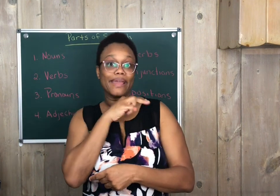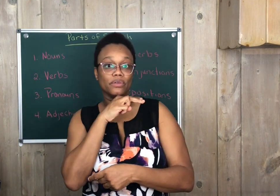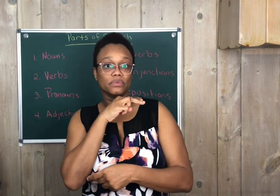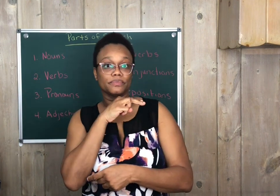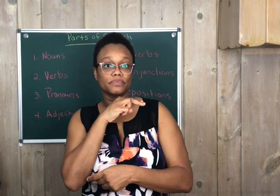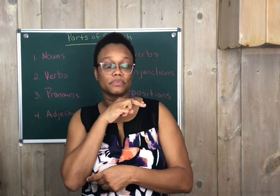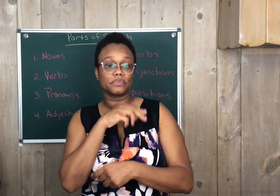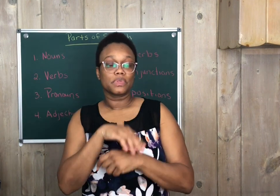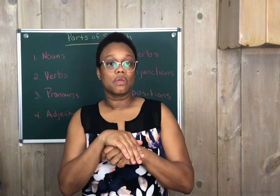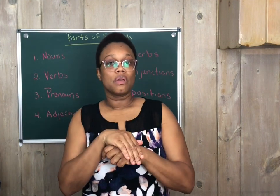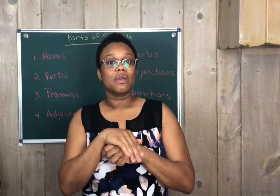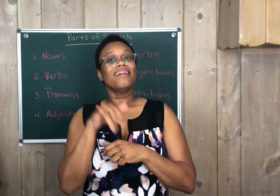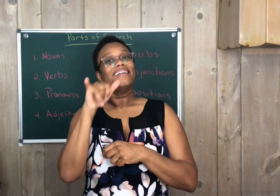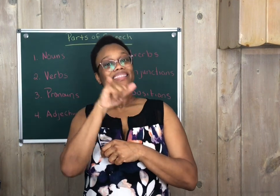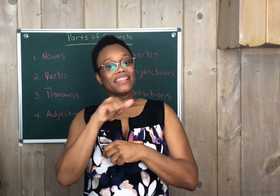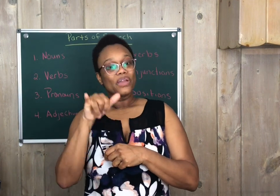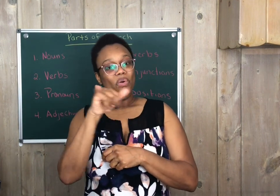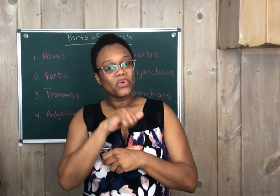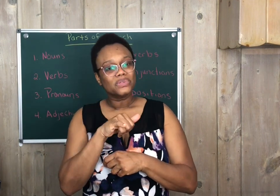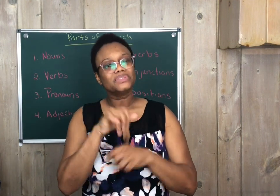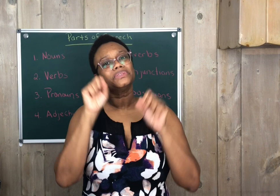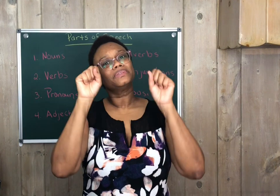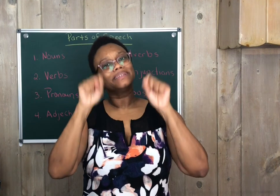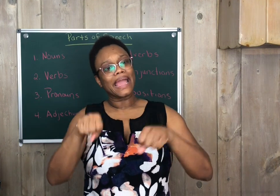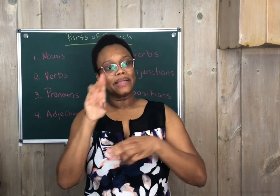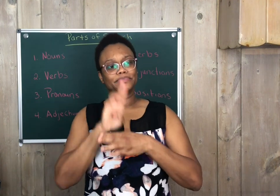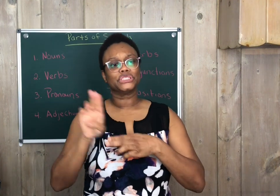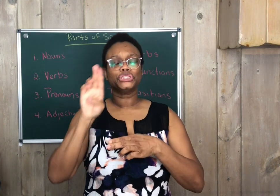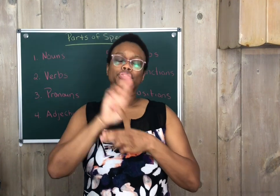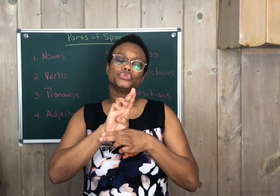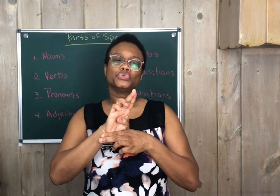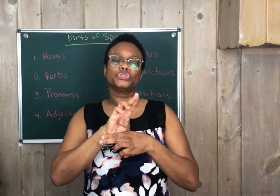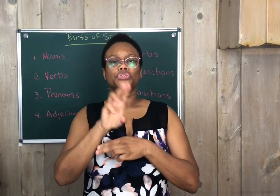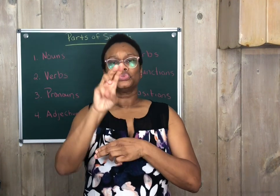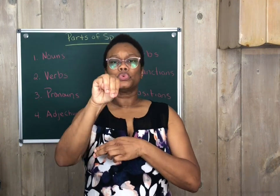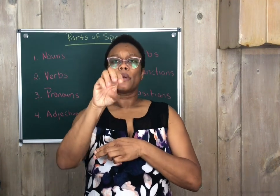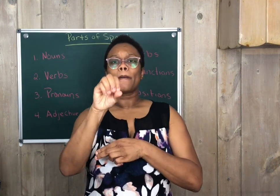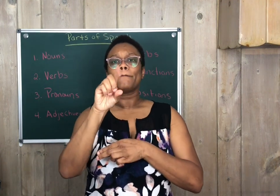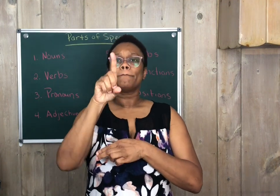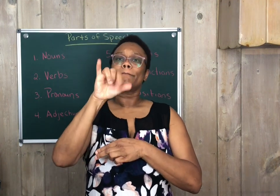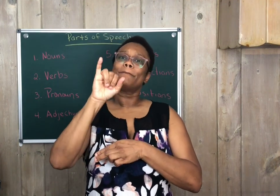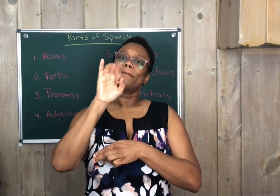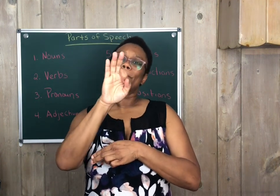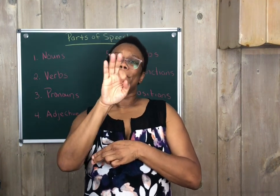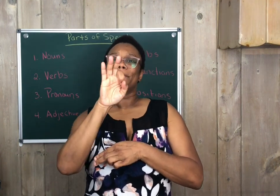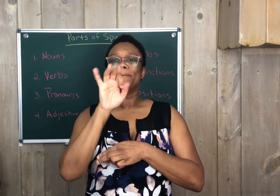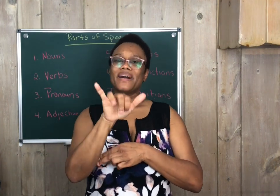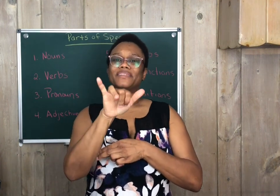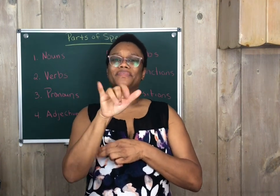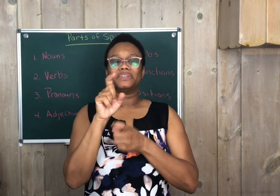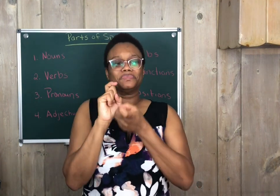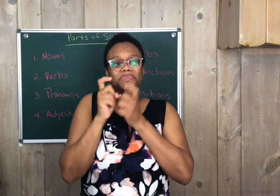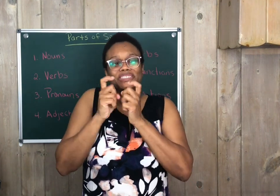Prepositions are written before nouns, and they also can be used to help modify or change